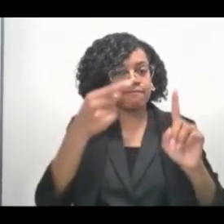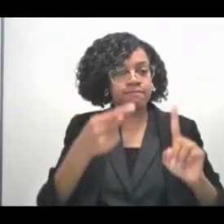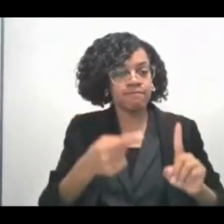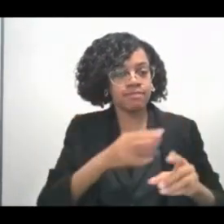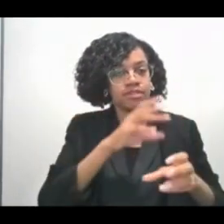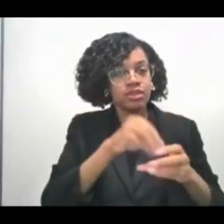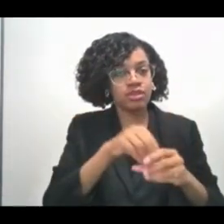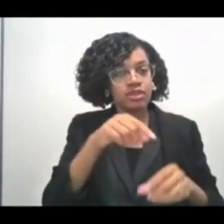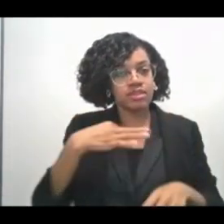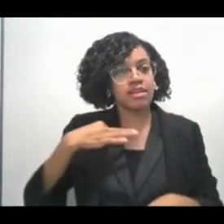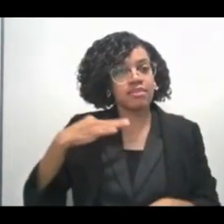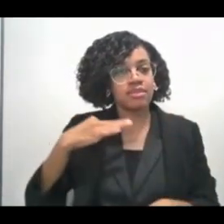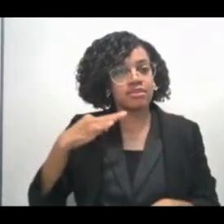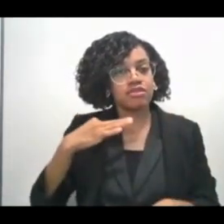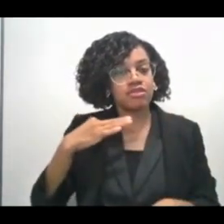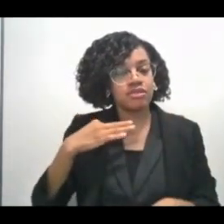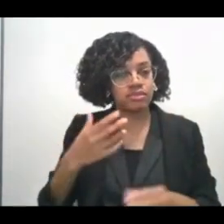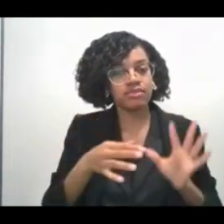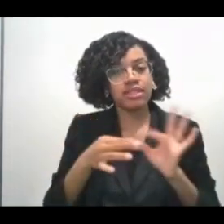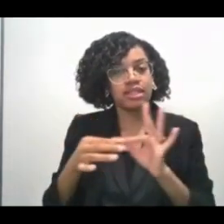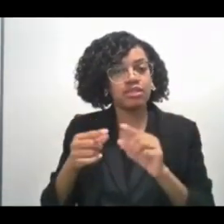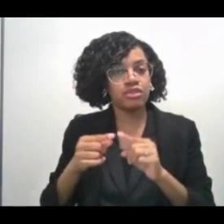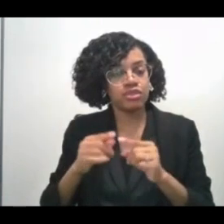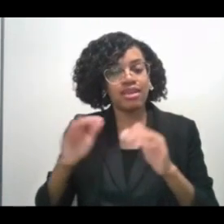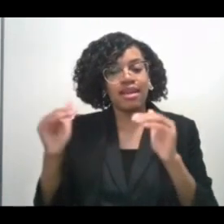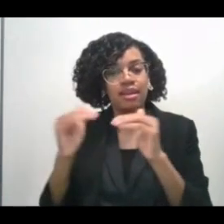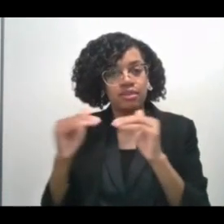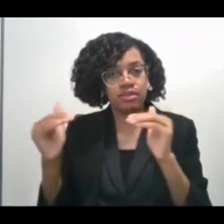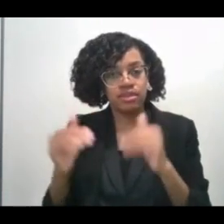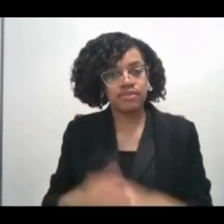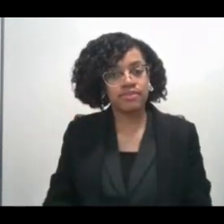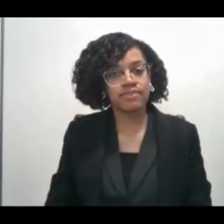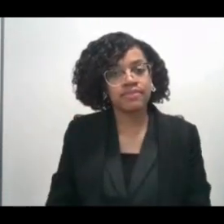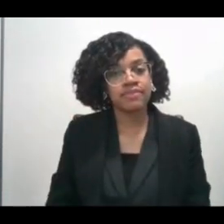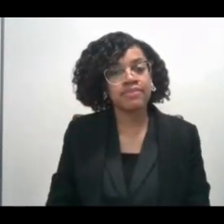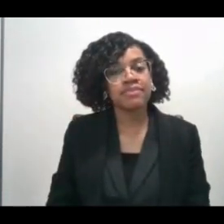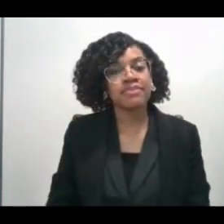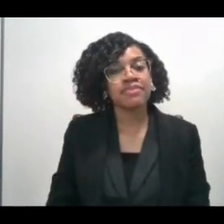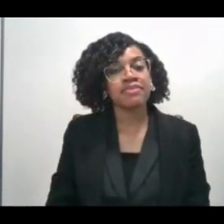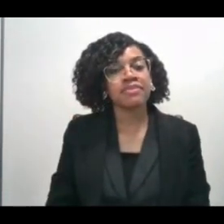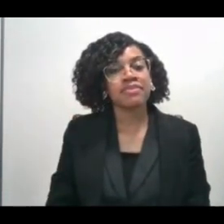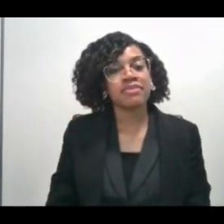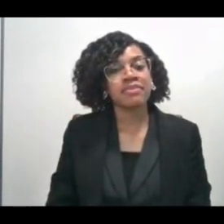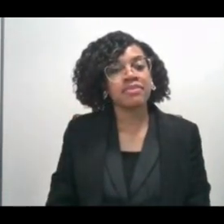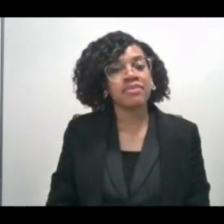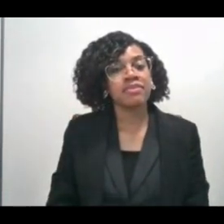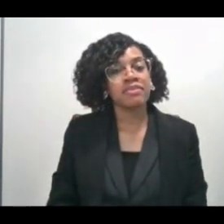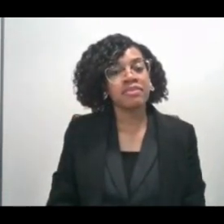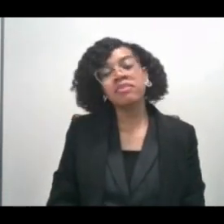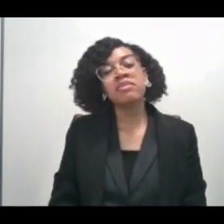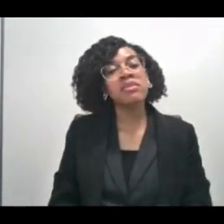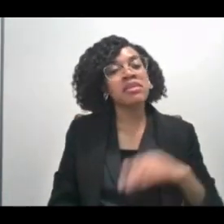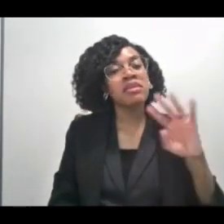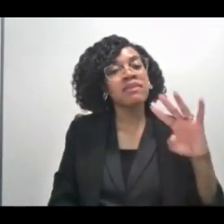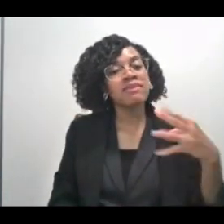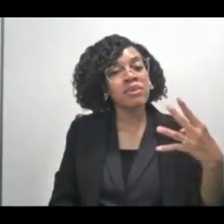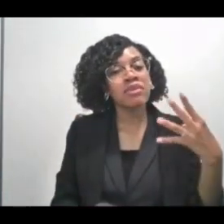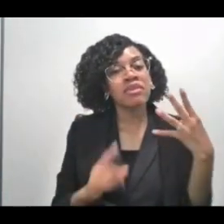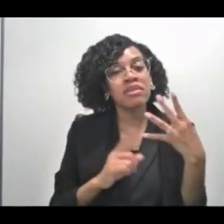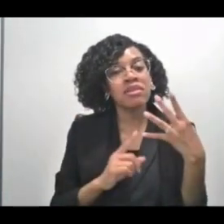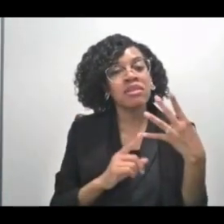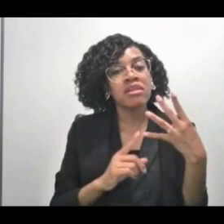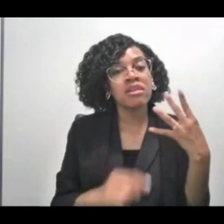centered climate resilience. The fourth bulleted document on this